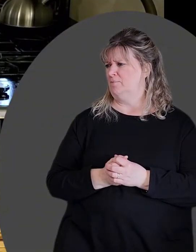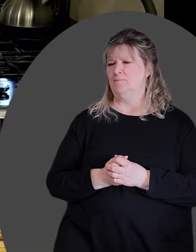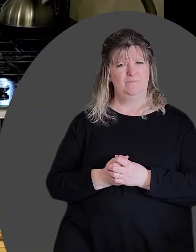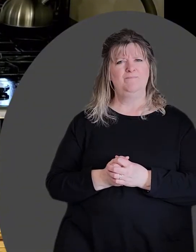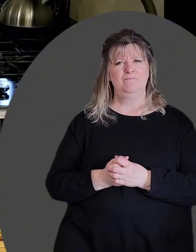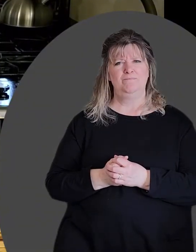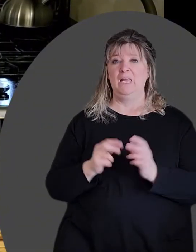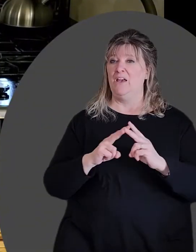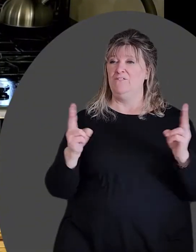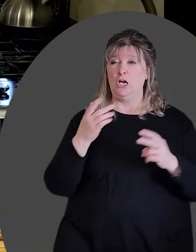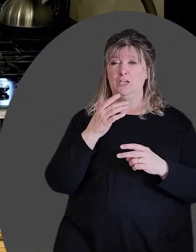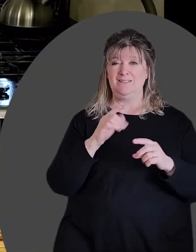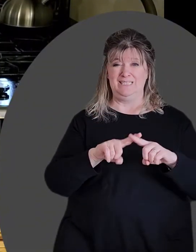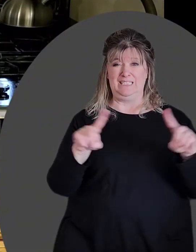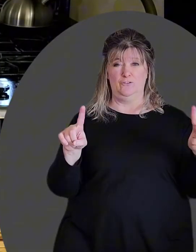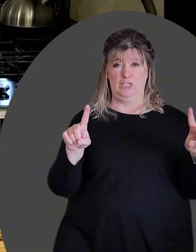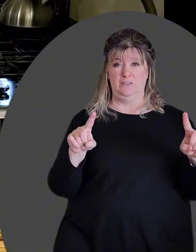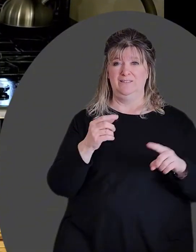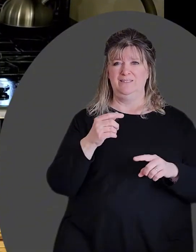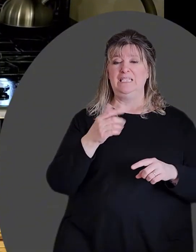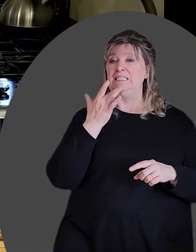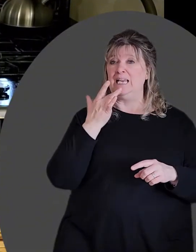very different in in uh taste and smell